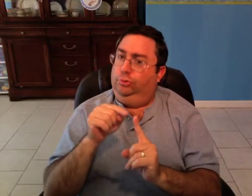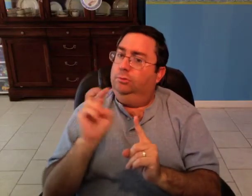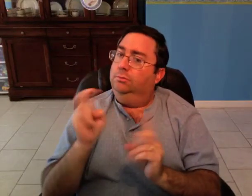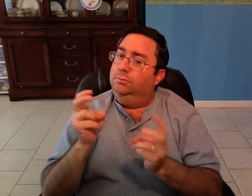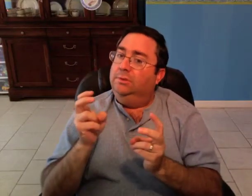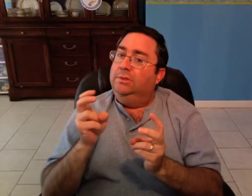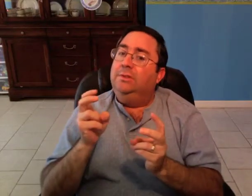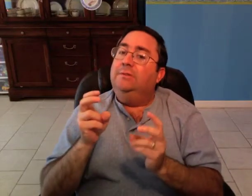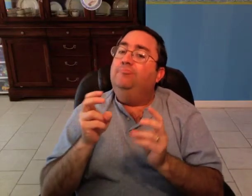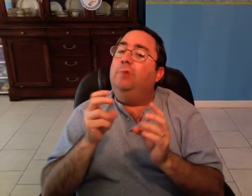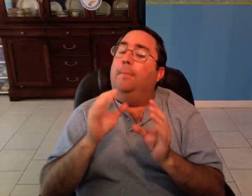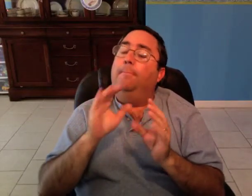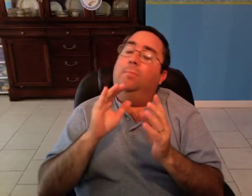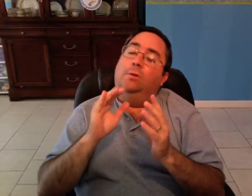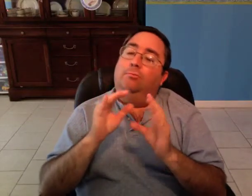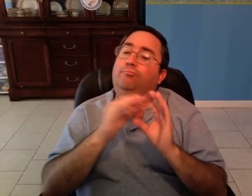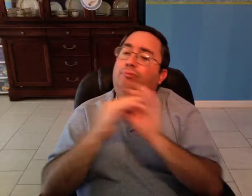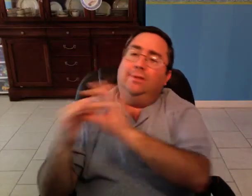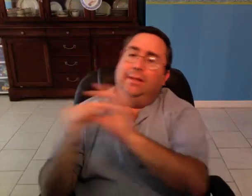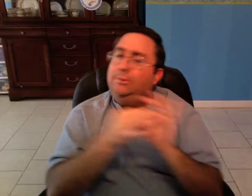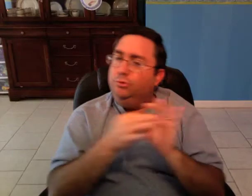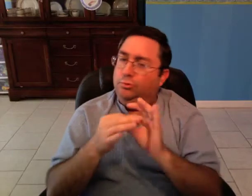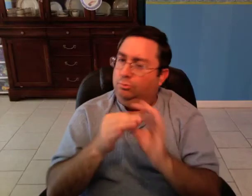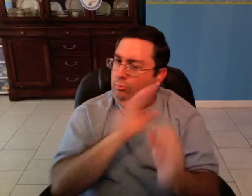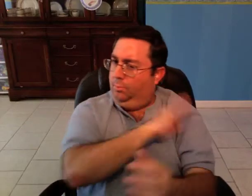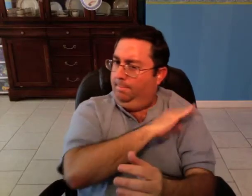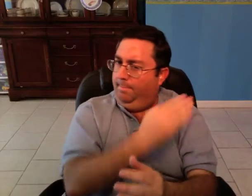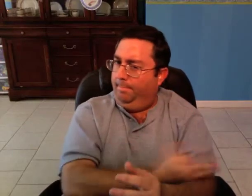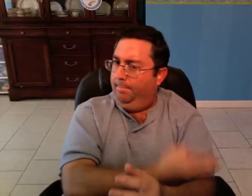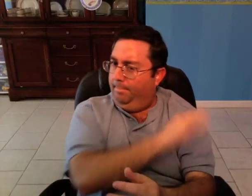culture is that culture is a form of power relationships.